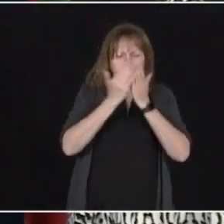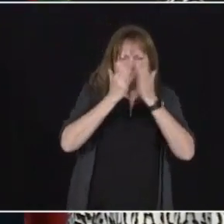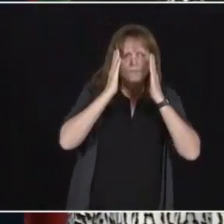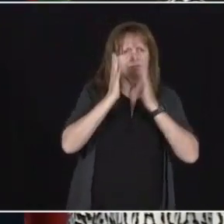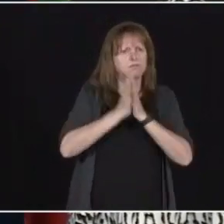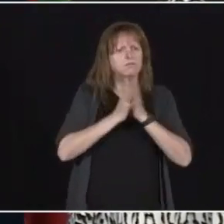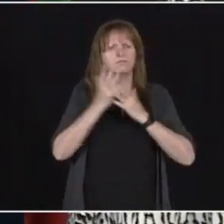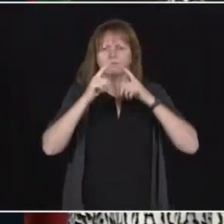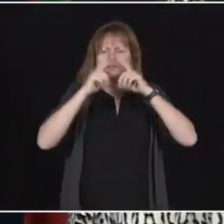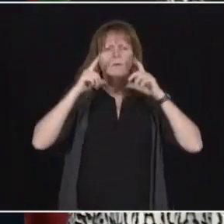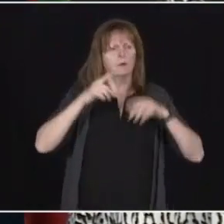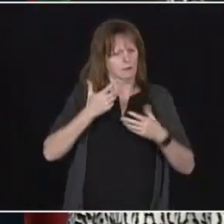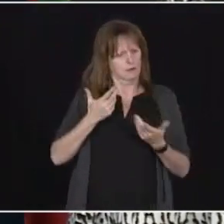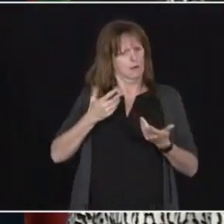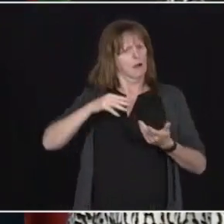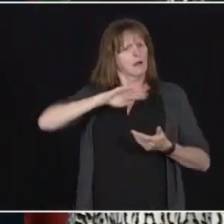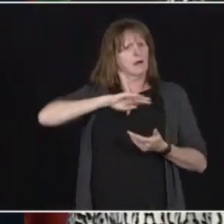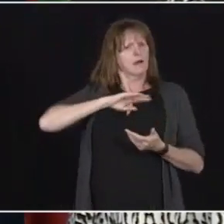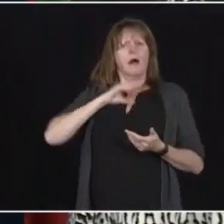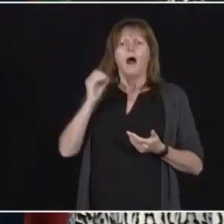and communities safe.